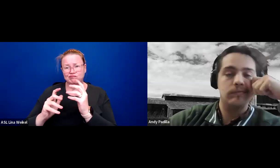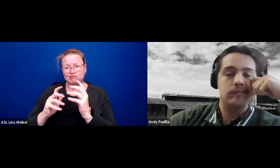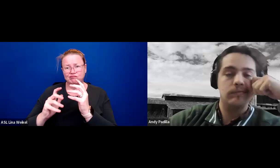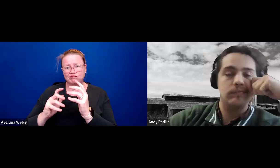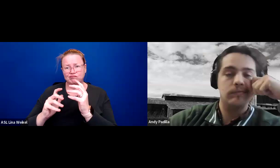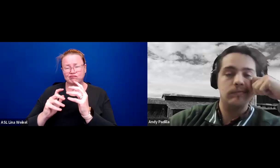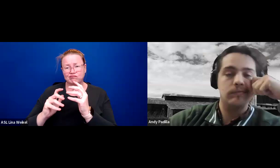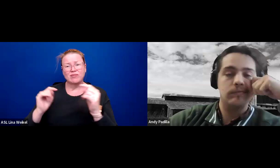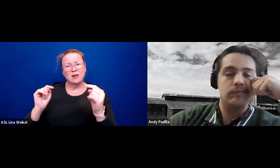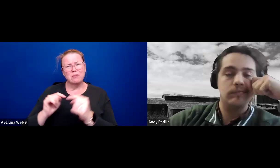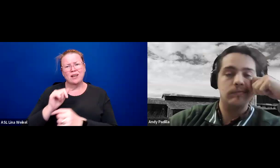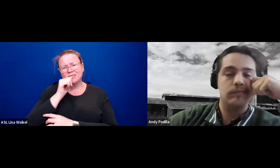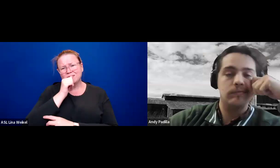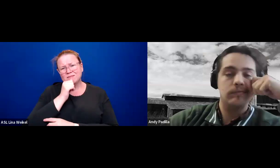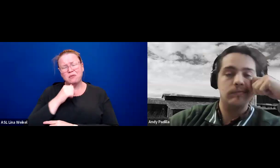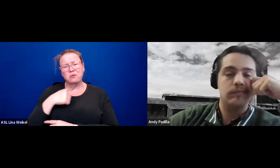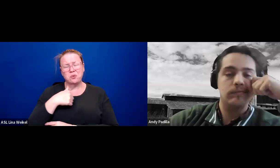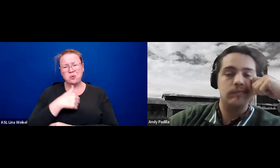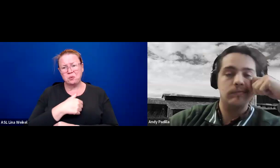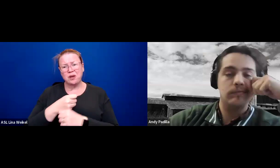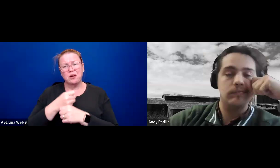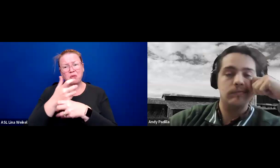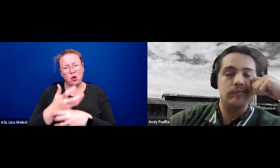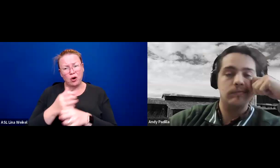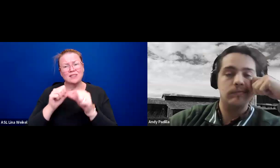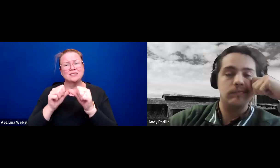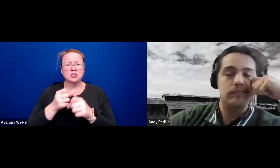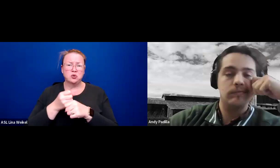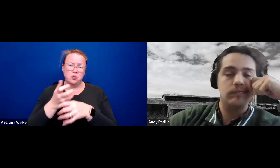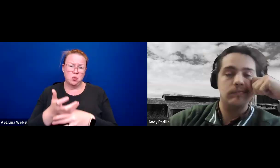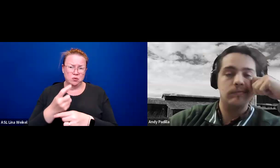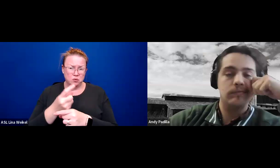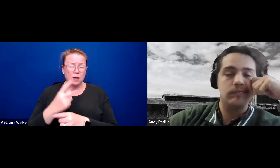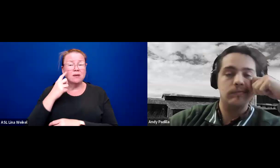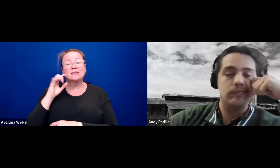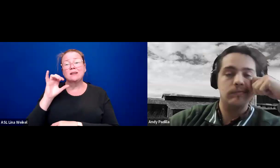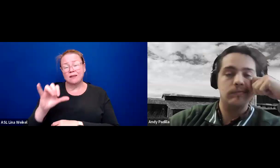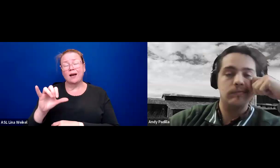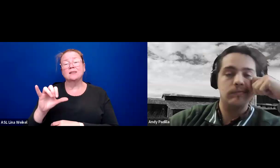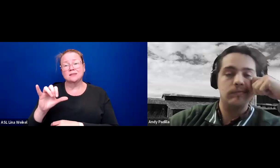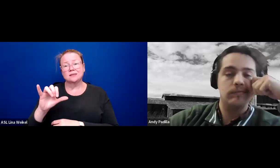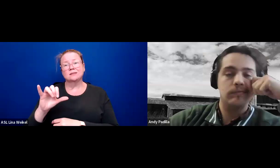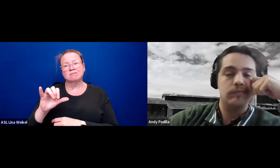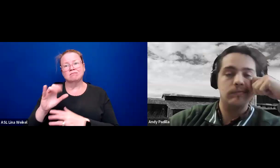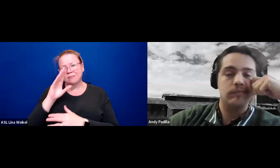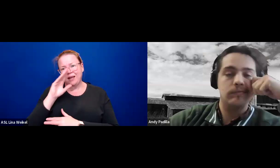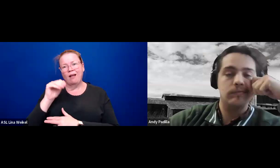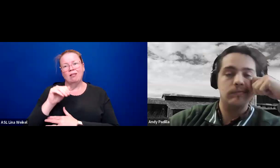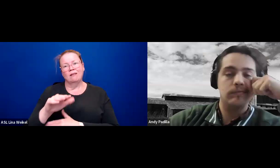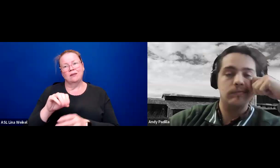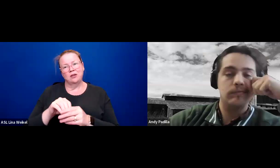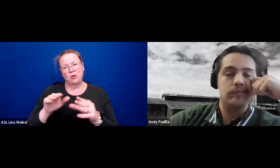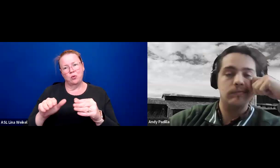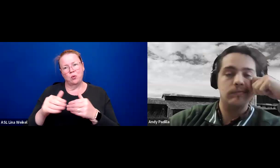Elissa w/ APRIL: the pain and suffering that we have caused, and continue to cause right? Because that's kind of the elephant in the room is that we still